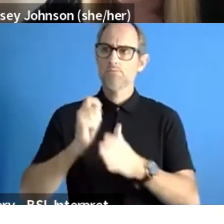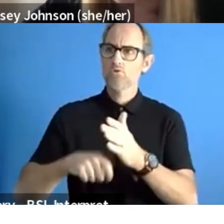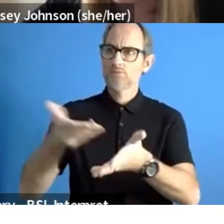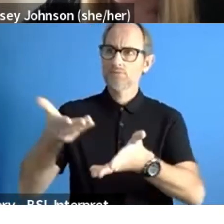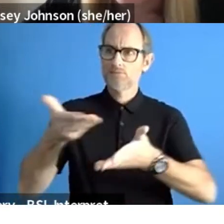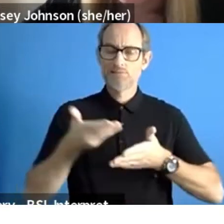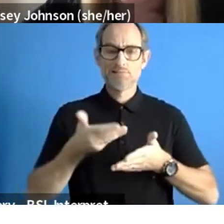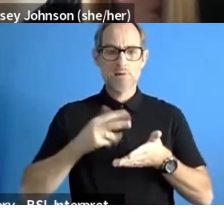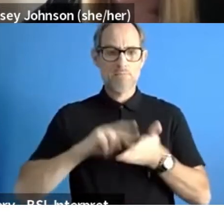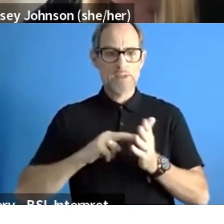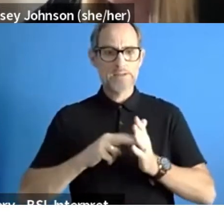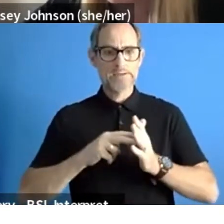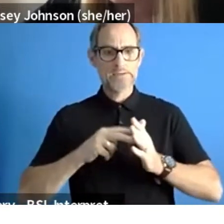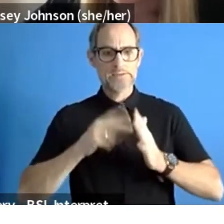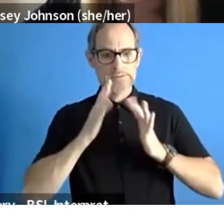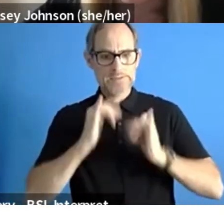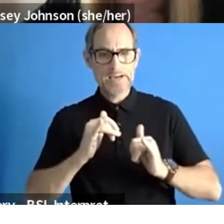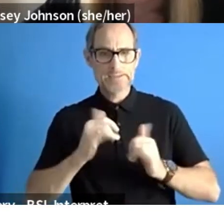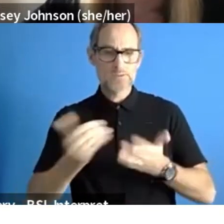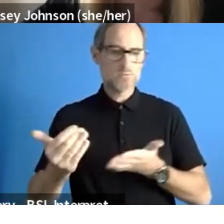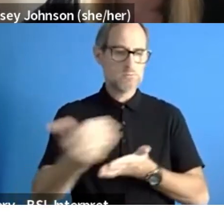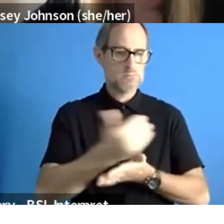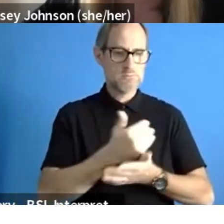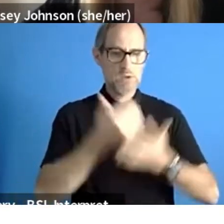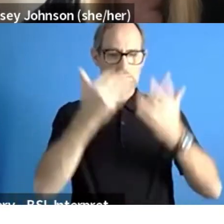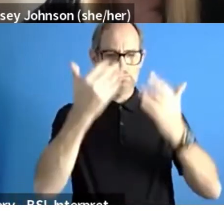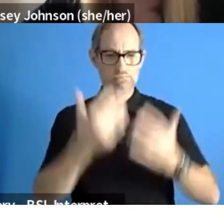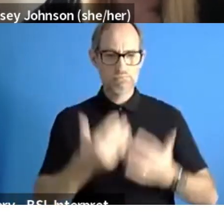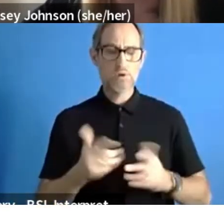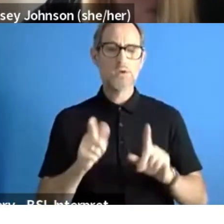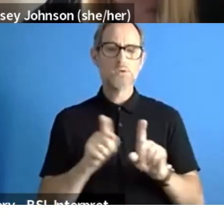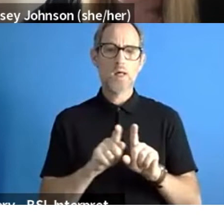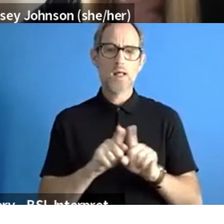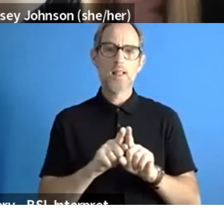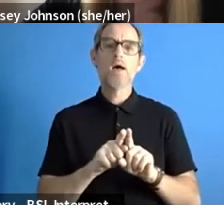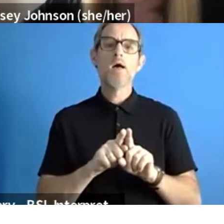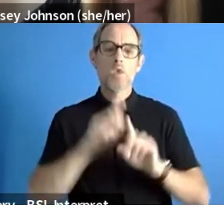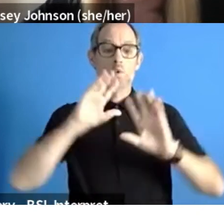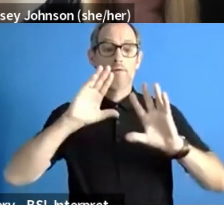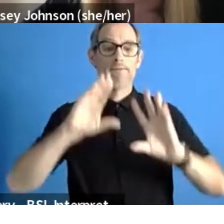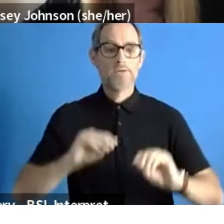gathering all those findings and feeding those back to the supplier so